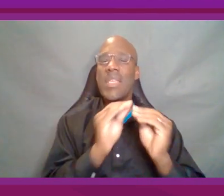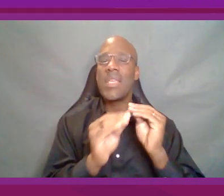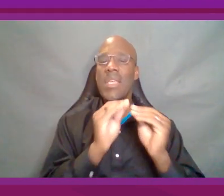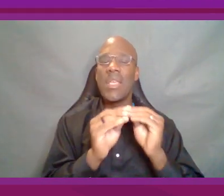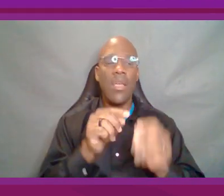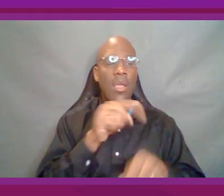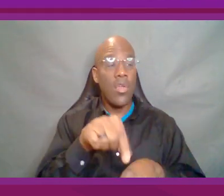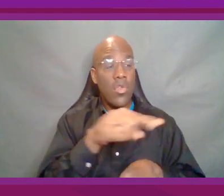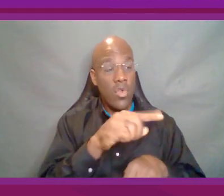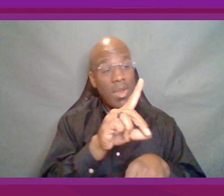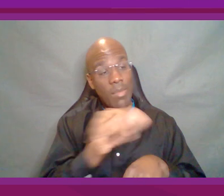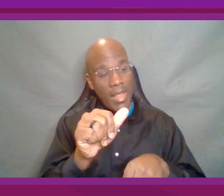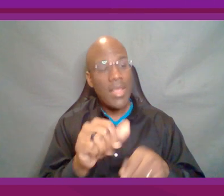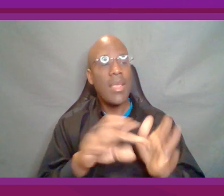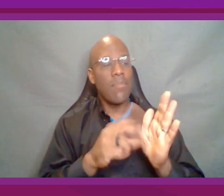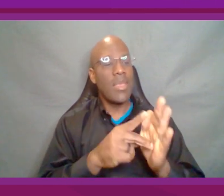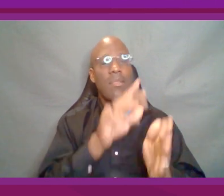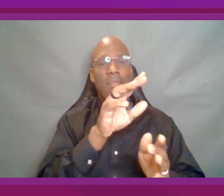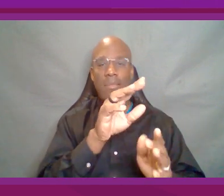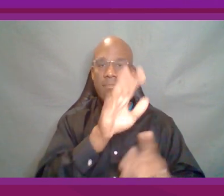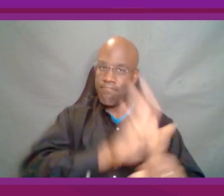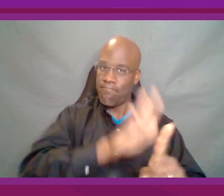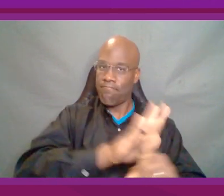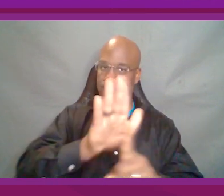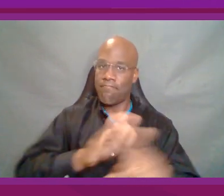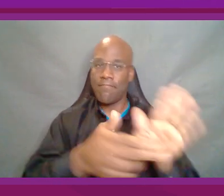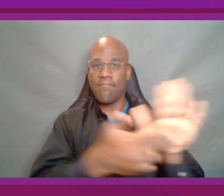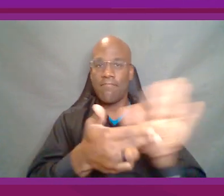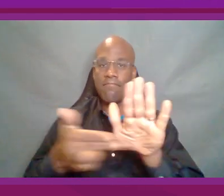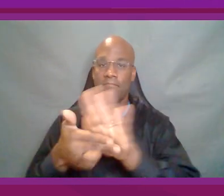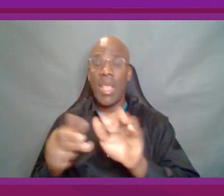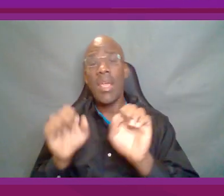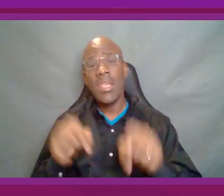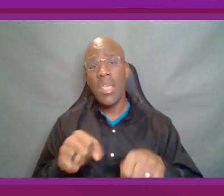are defined by their disabilities. Ableism can either be intentional but it can also be